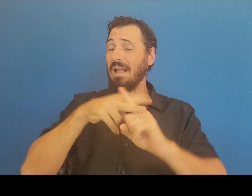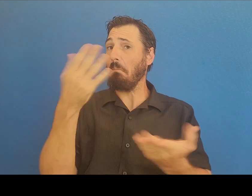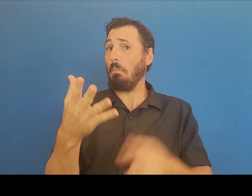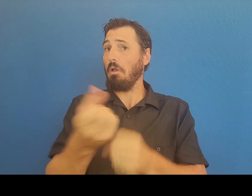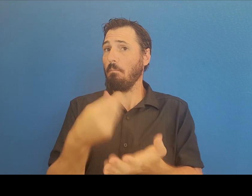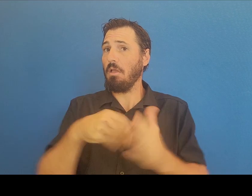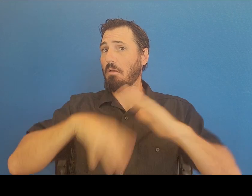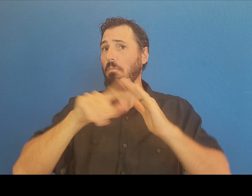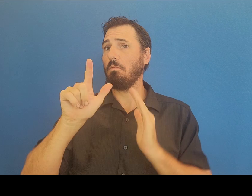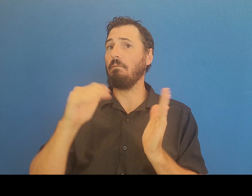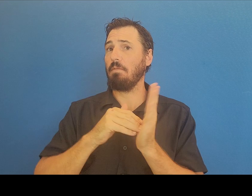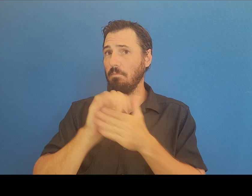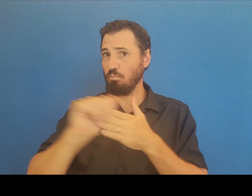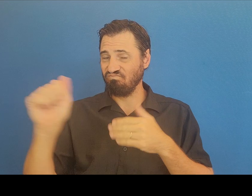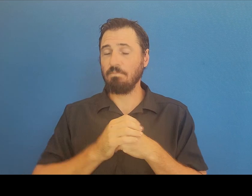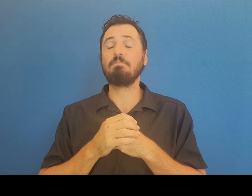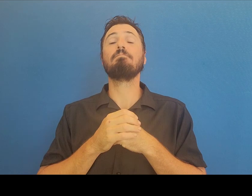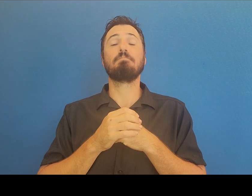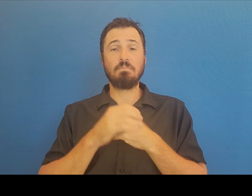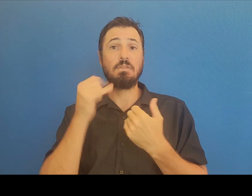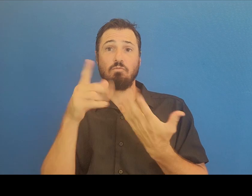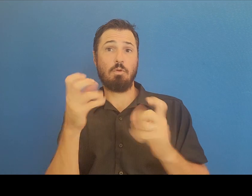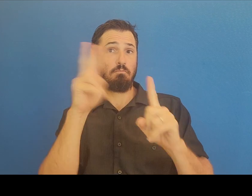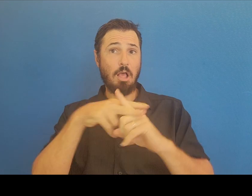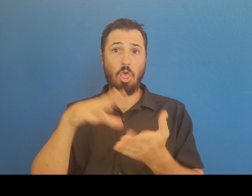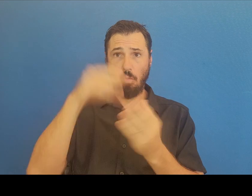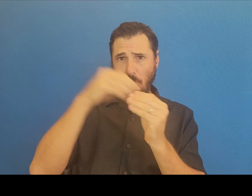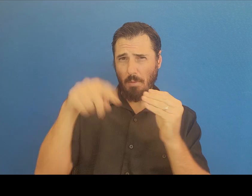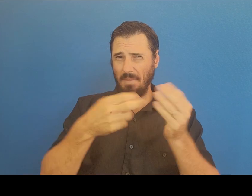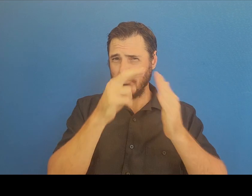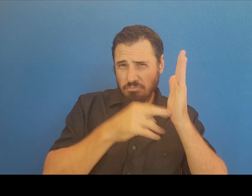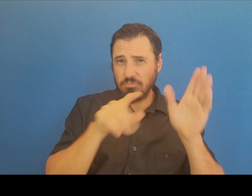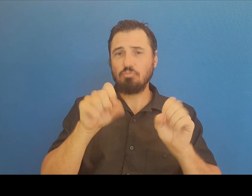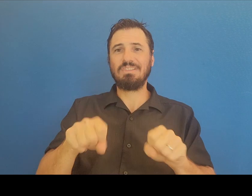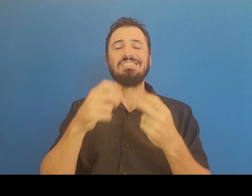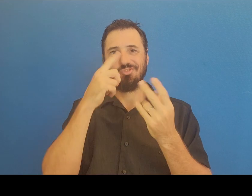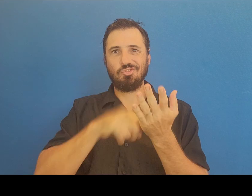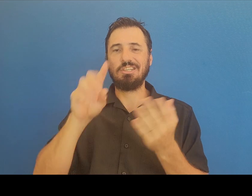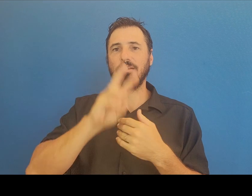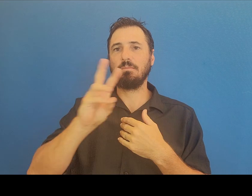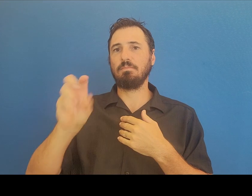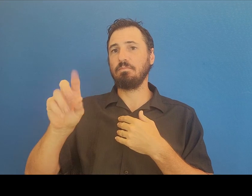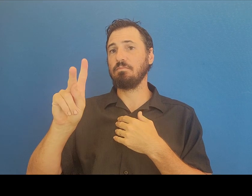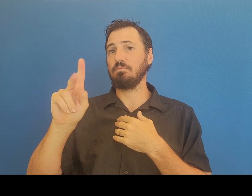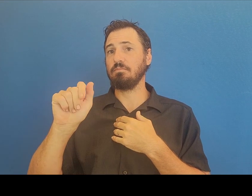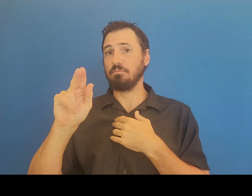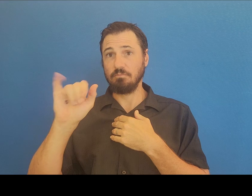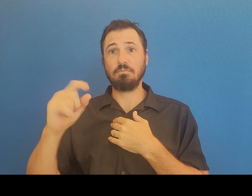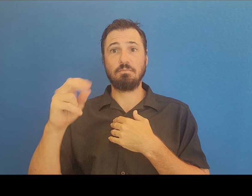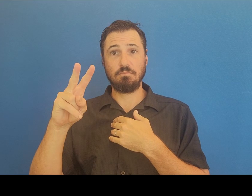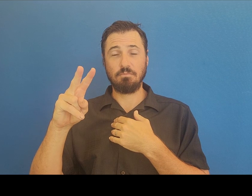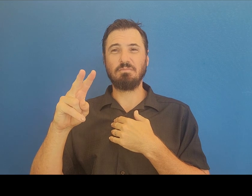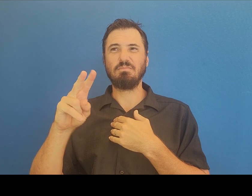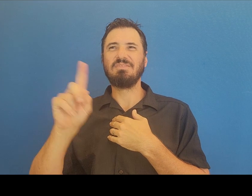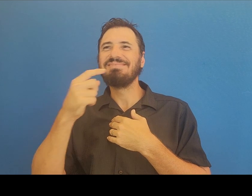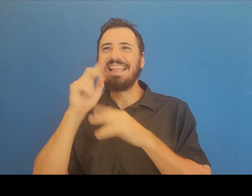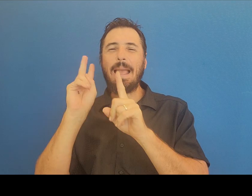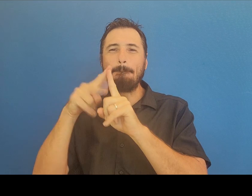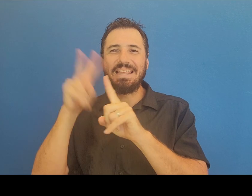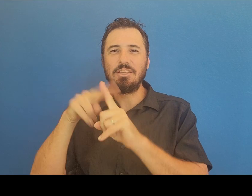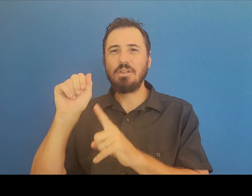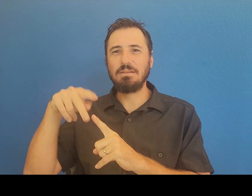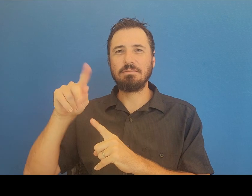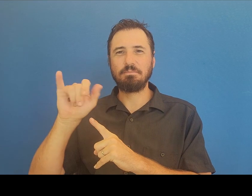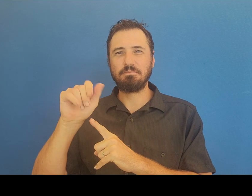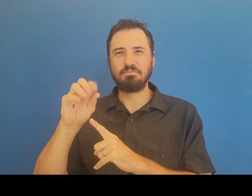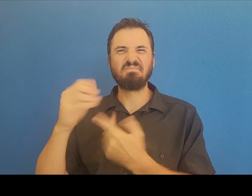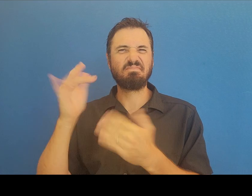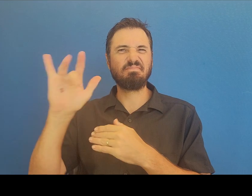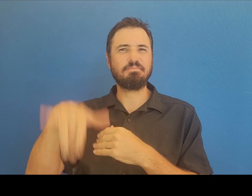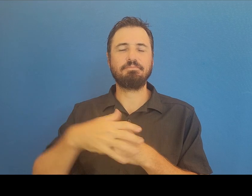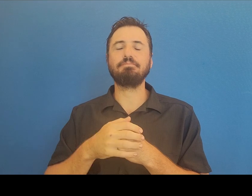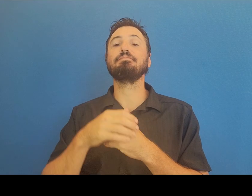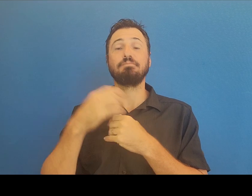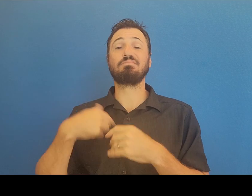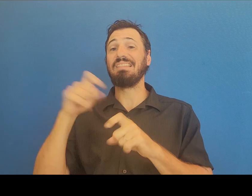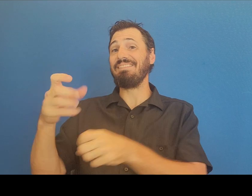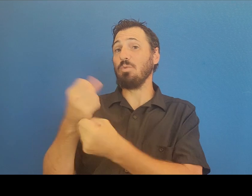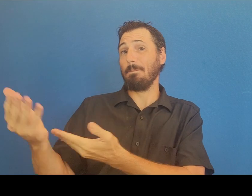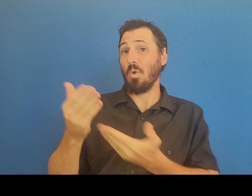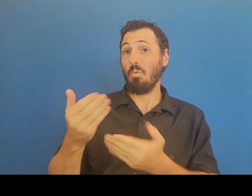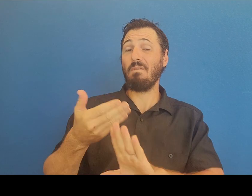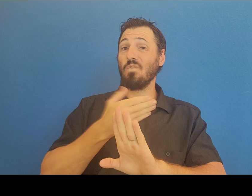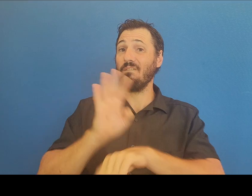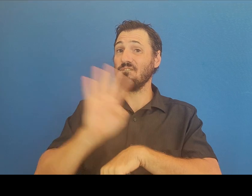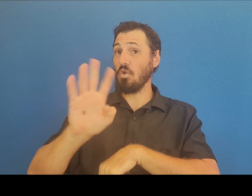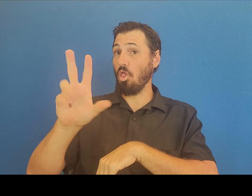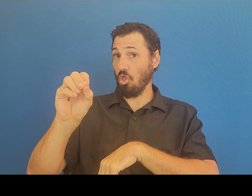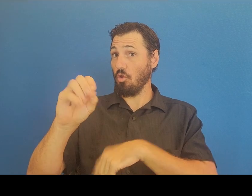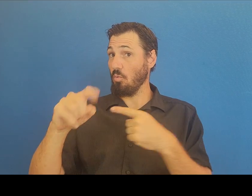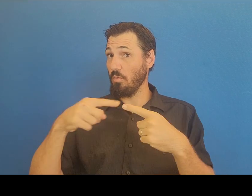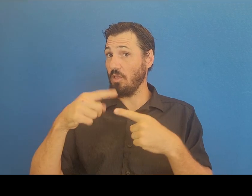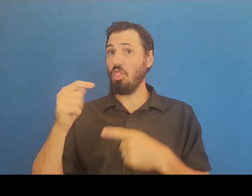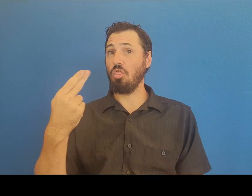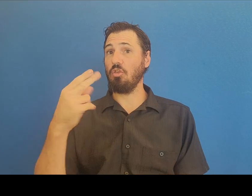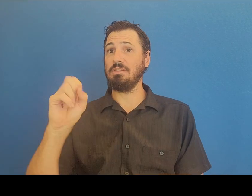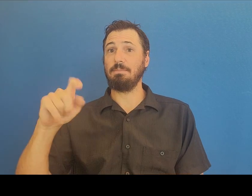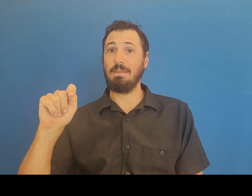$25,000. To apply or learn more about the grant requirements, visit www.kauai.gov and click on the application button on the home page. Proposals must be received on or before 4:30 p.m. on